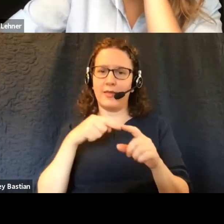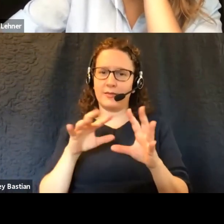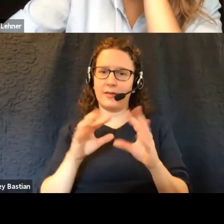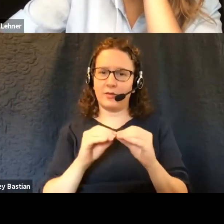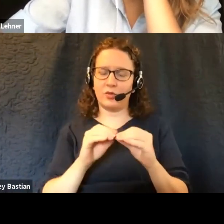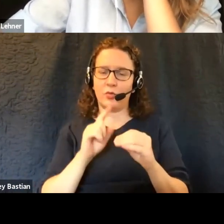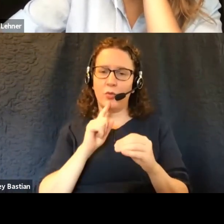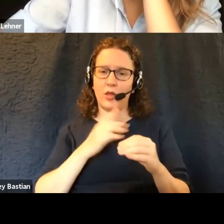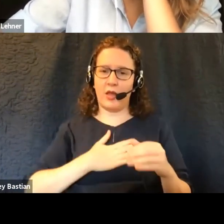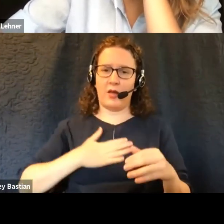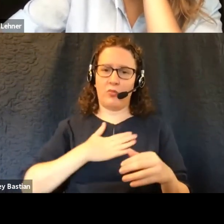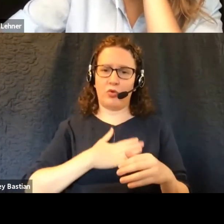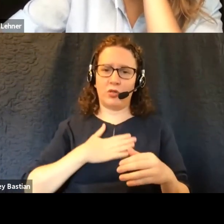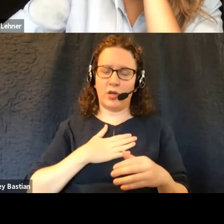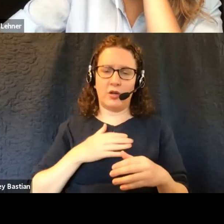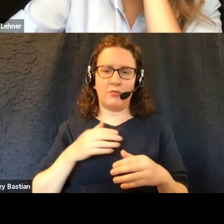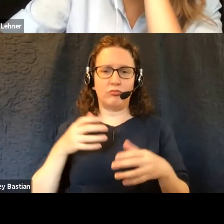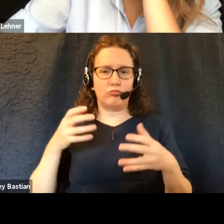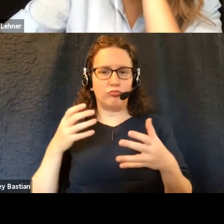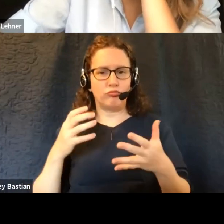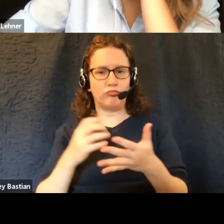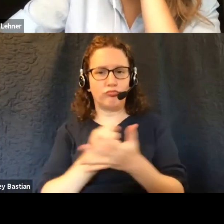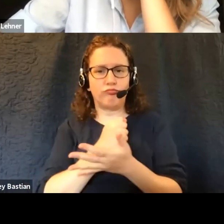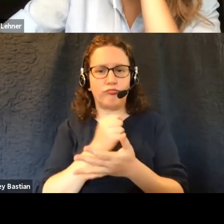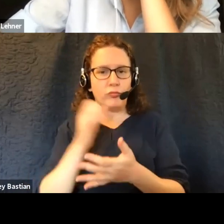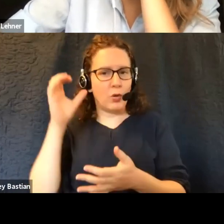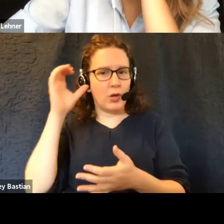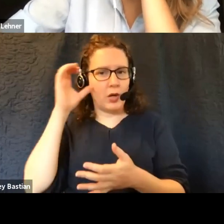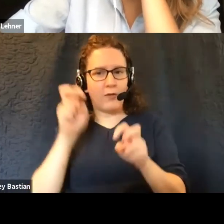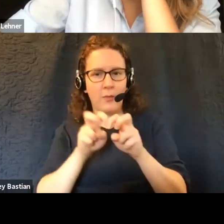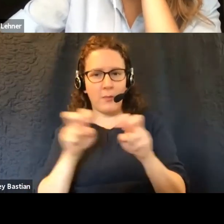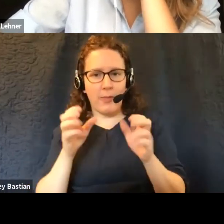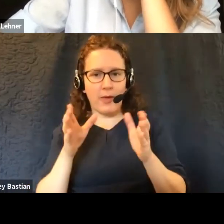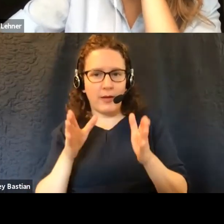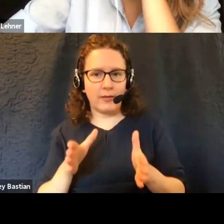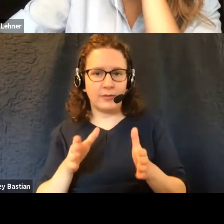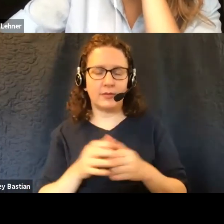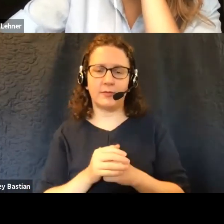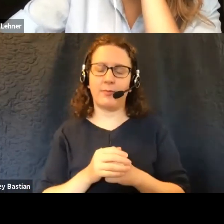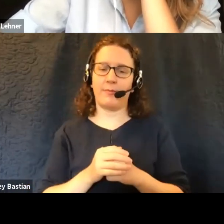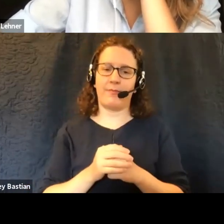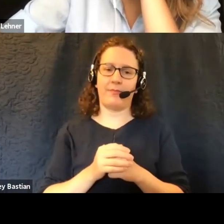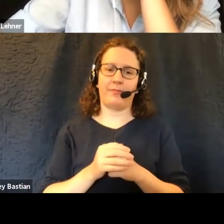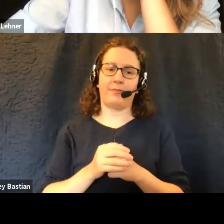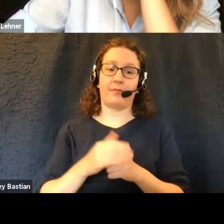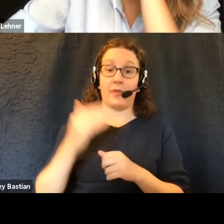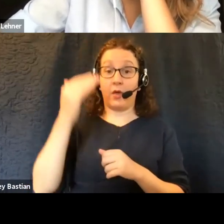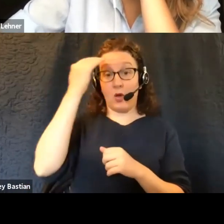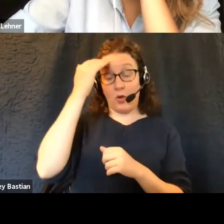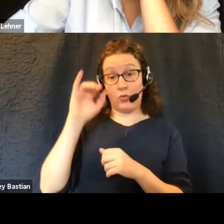the chance to hear from our panelists and I know Johileny, you have been pretty quiet,